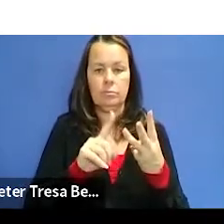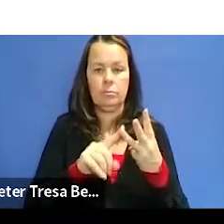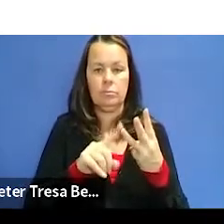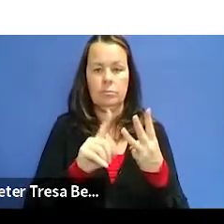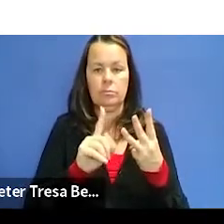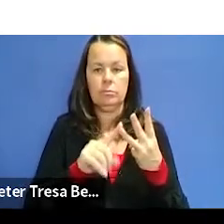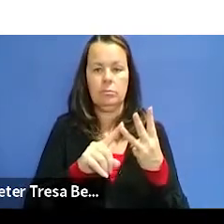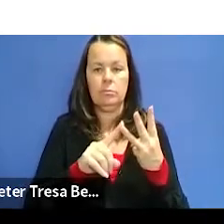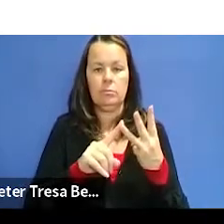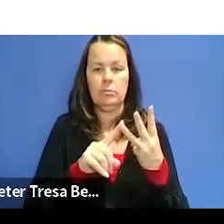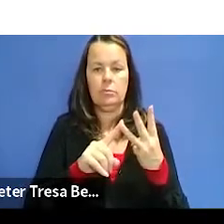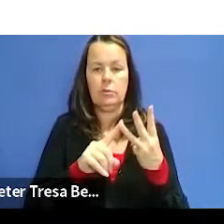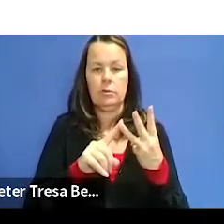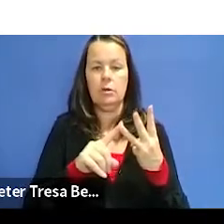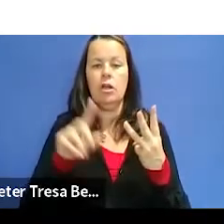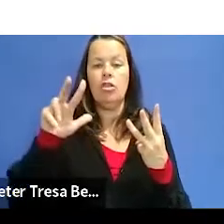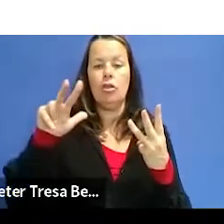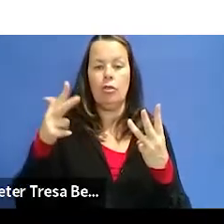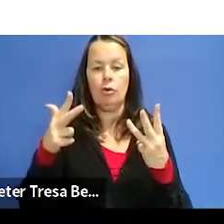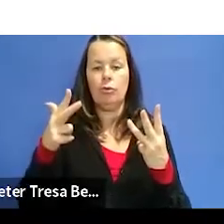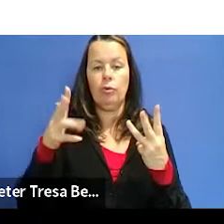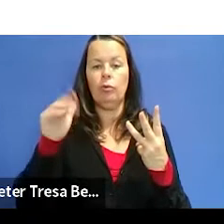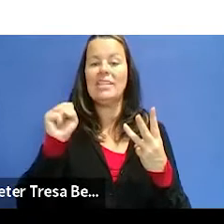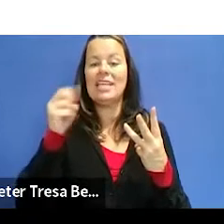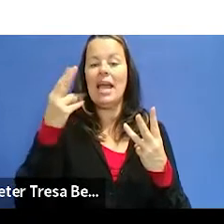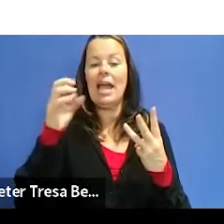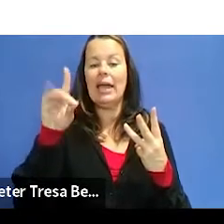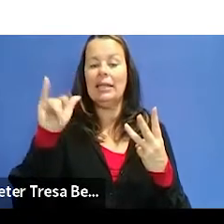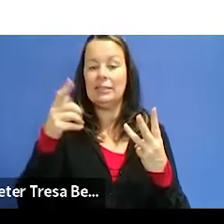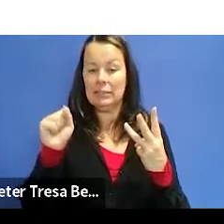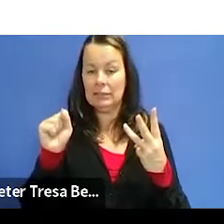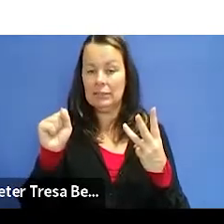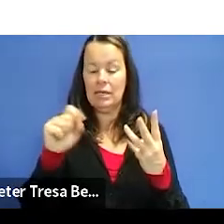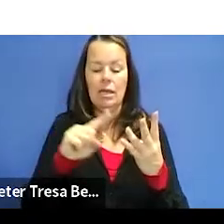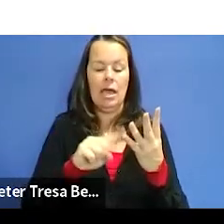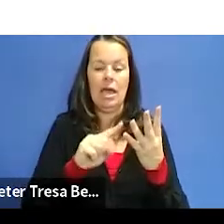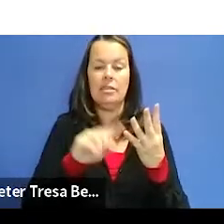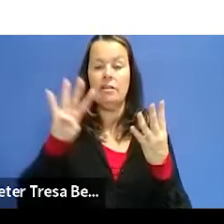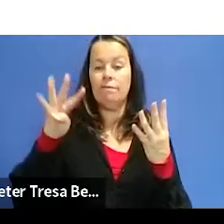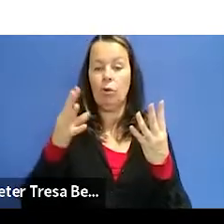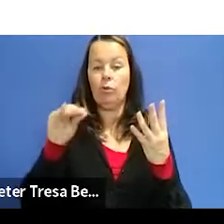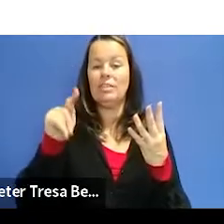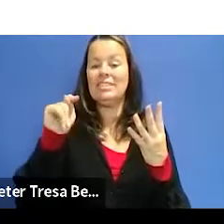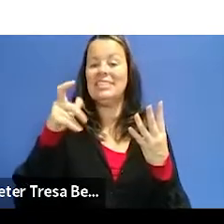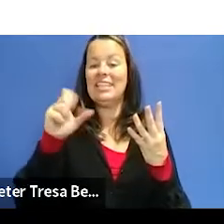And the fourth was text resize. So to ensure that if the user has increased the text size